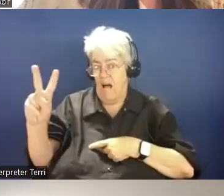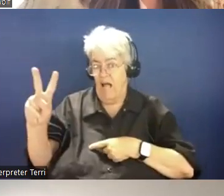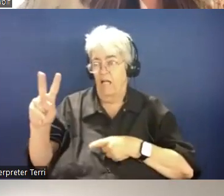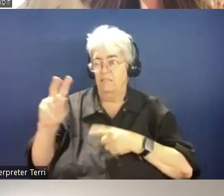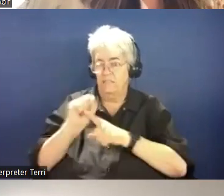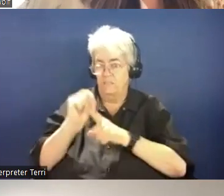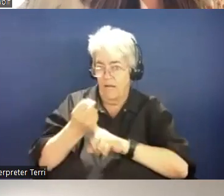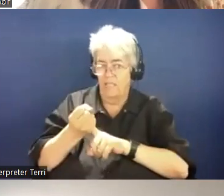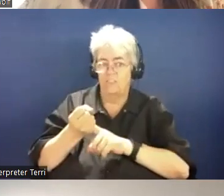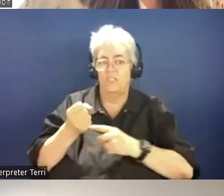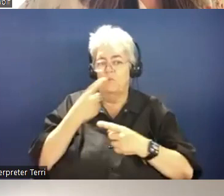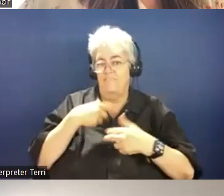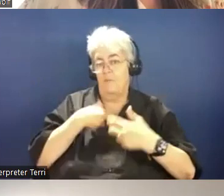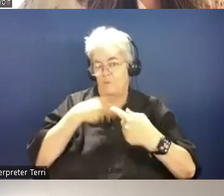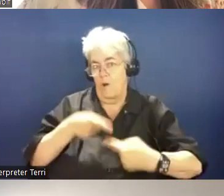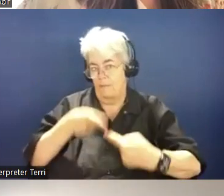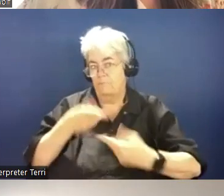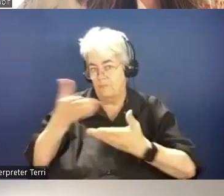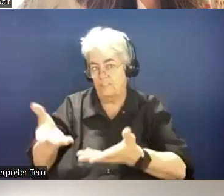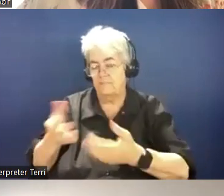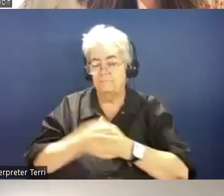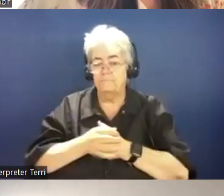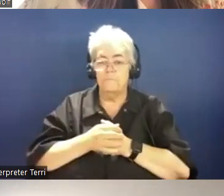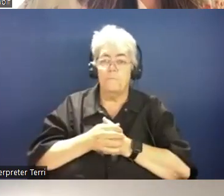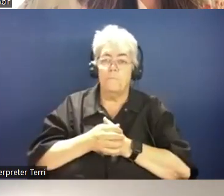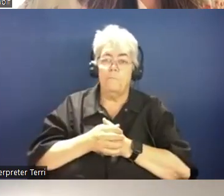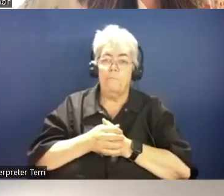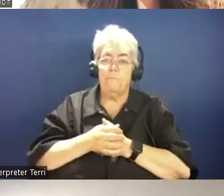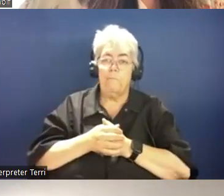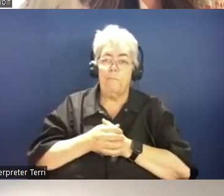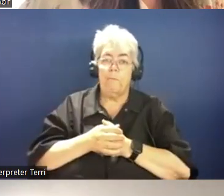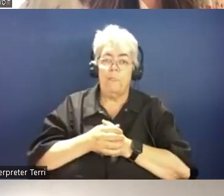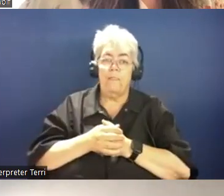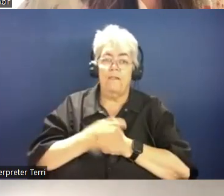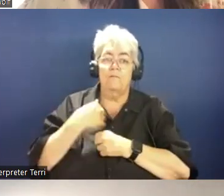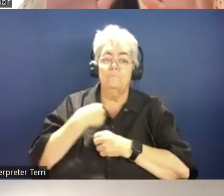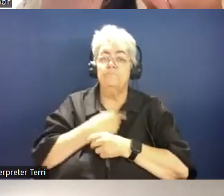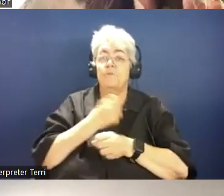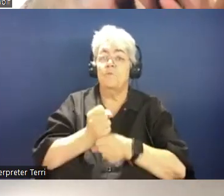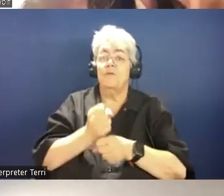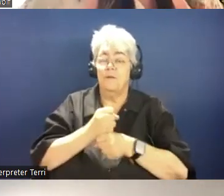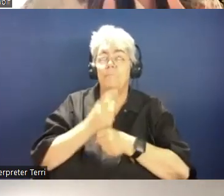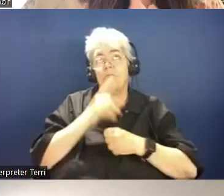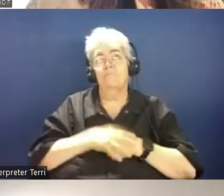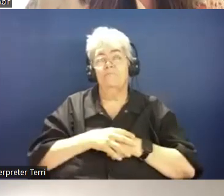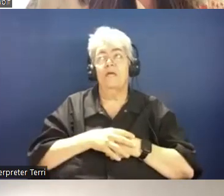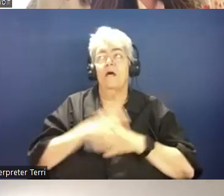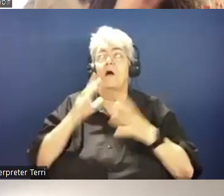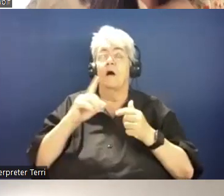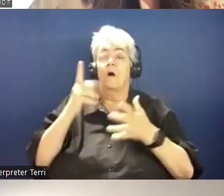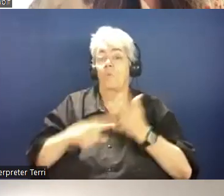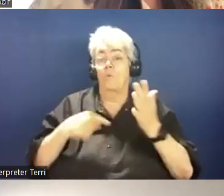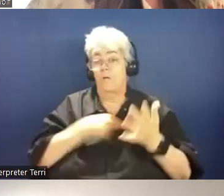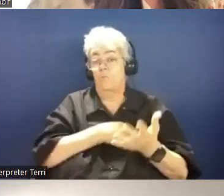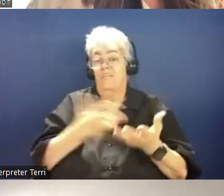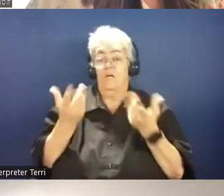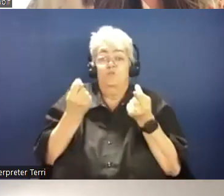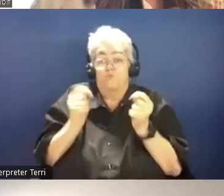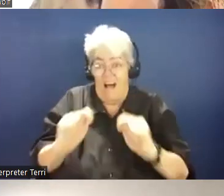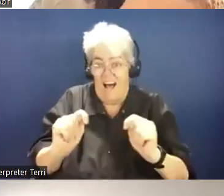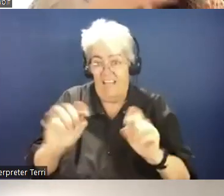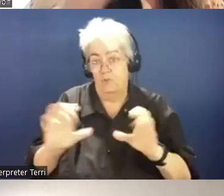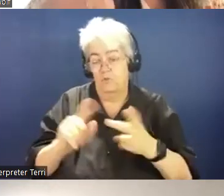The we created, the initial attempt was to try to move to domestic violence cases completely.